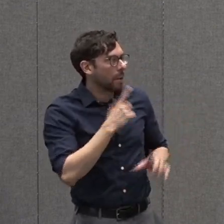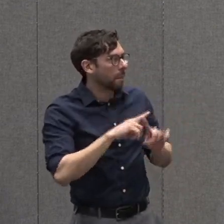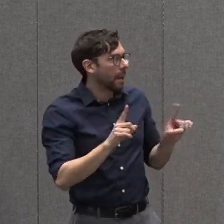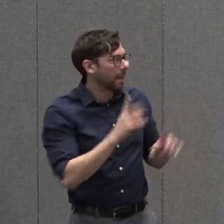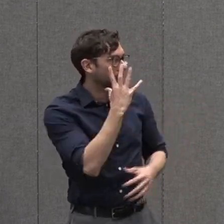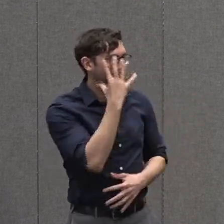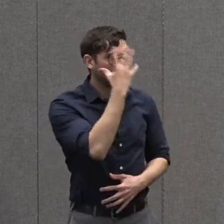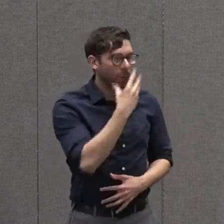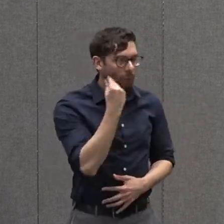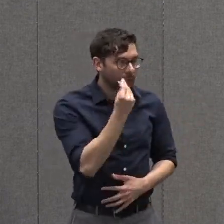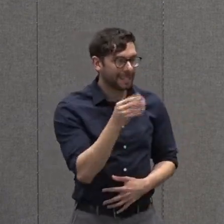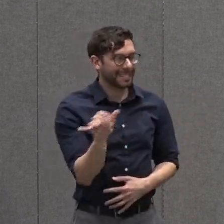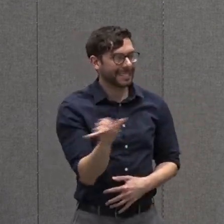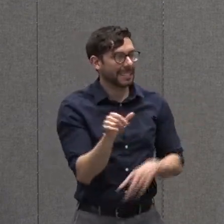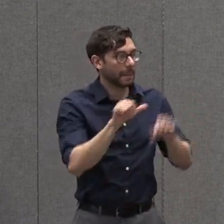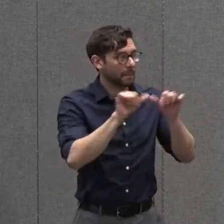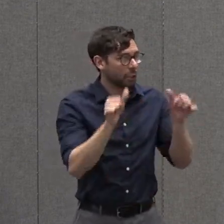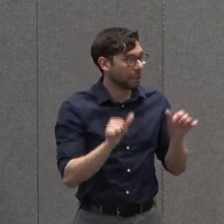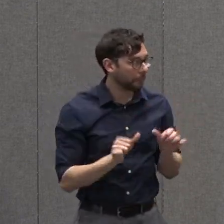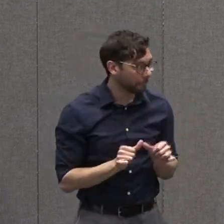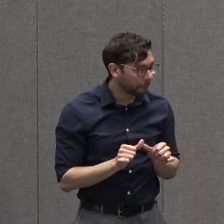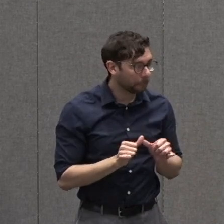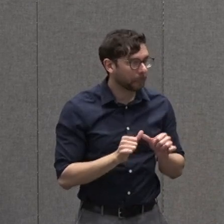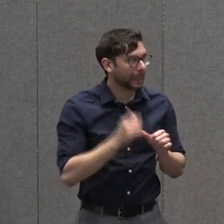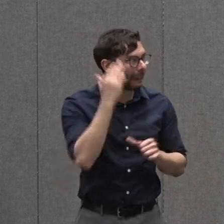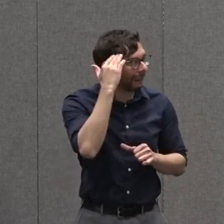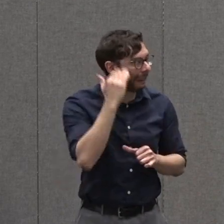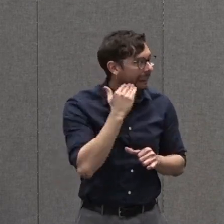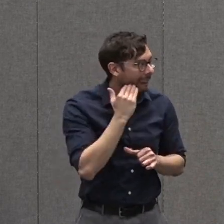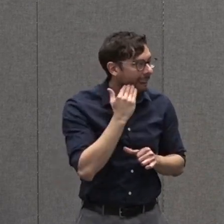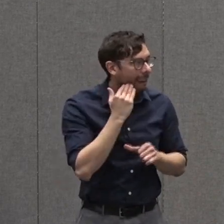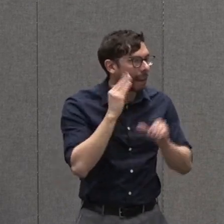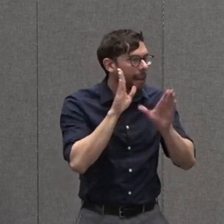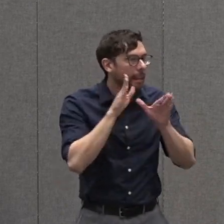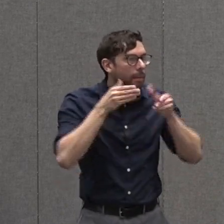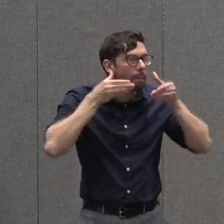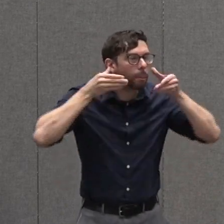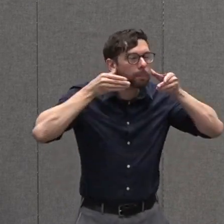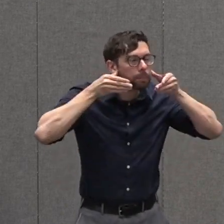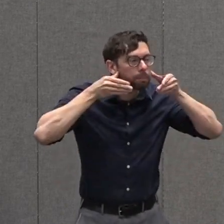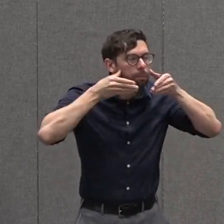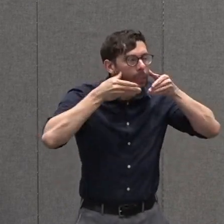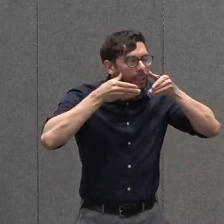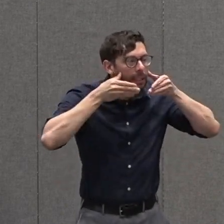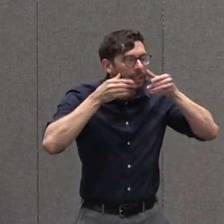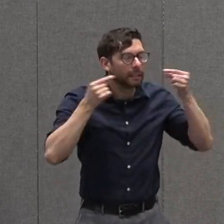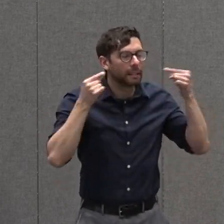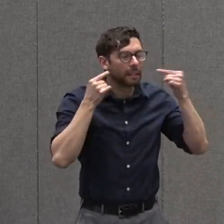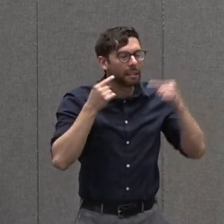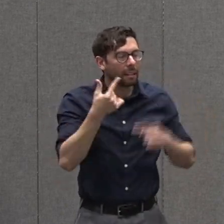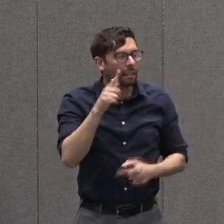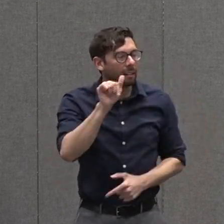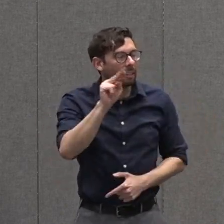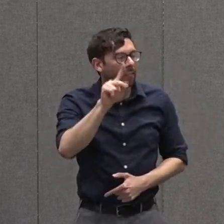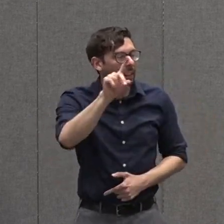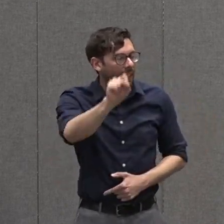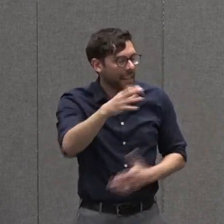as the other diamondback rattler, to her head. Where the venom glands are, right? Mhm, and there is musculature back there too.